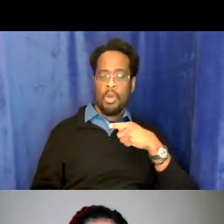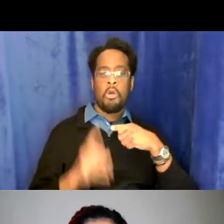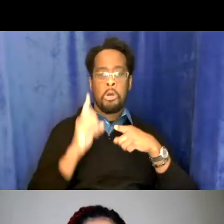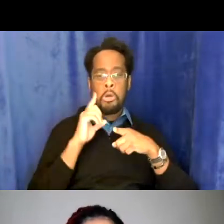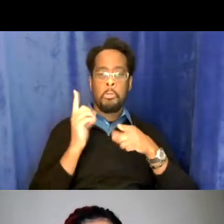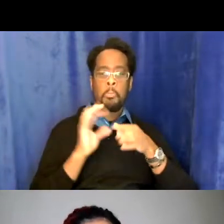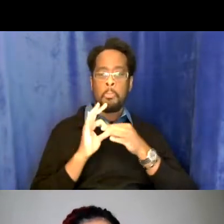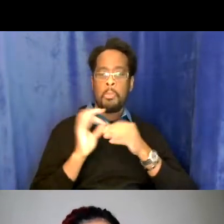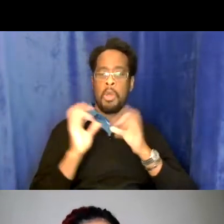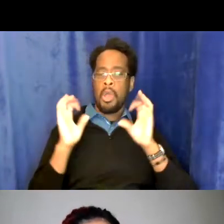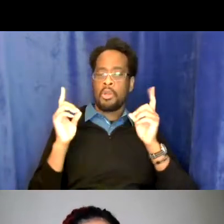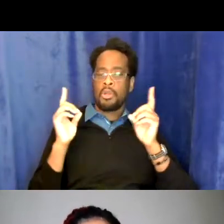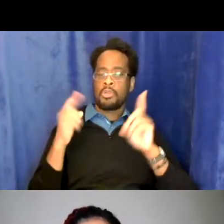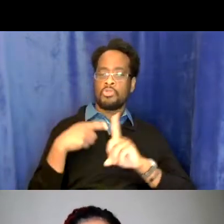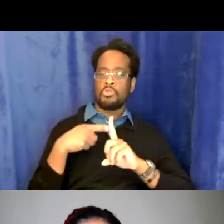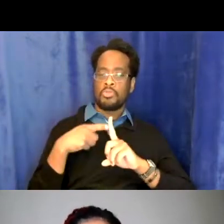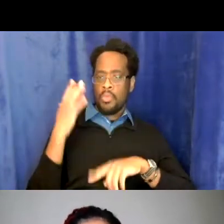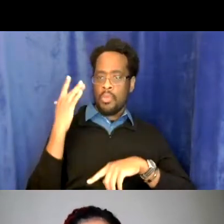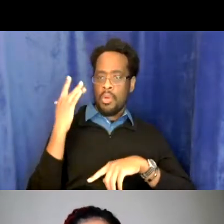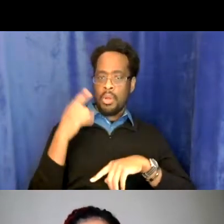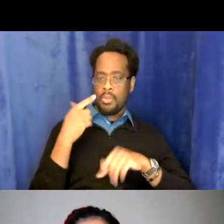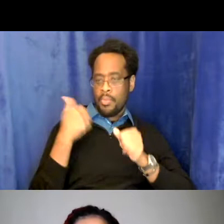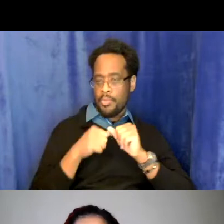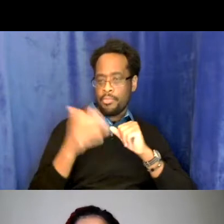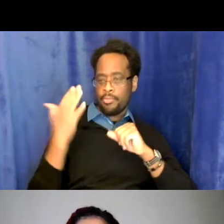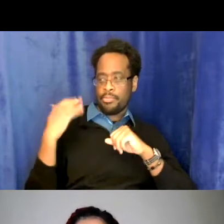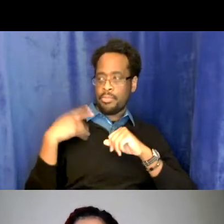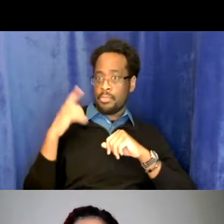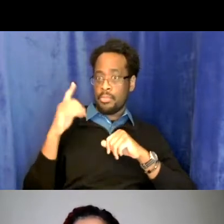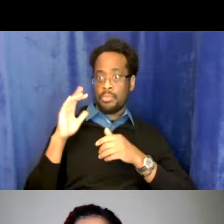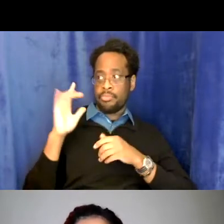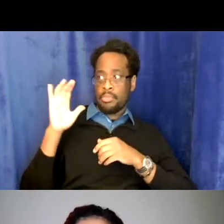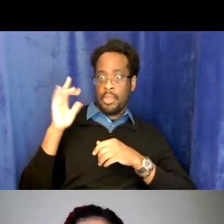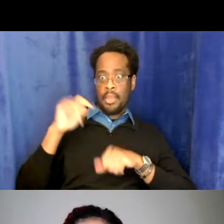people actually started signing a bit larger so we think that it's based upon education because